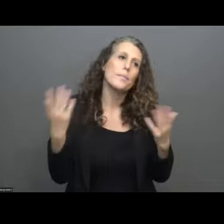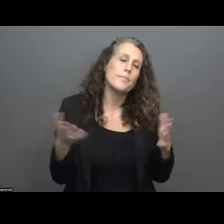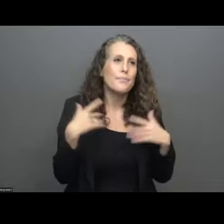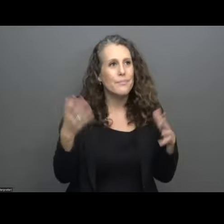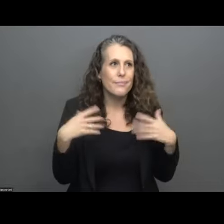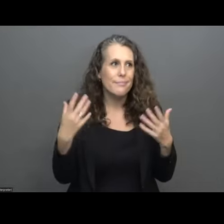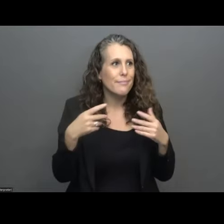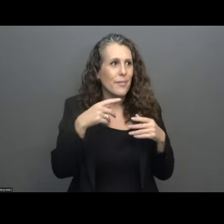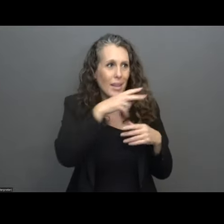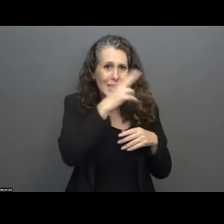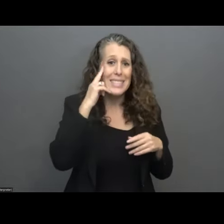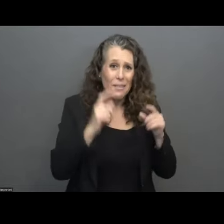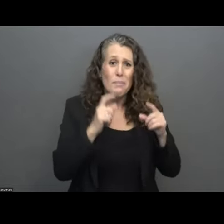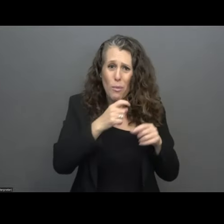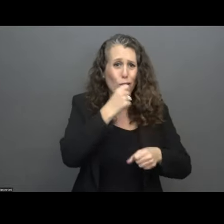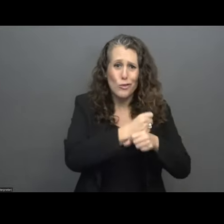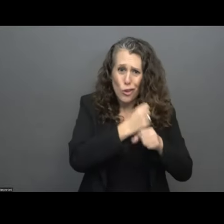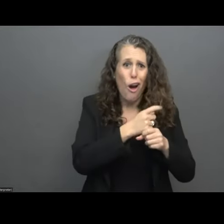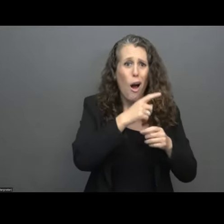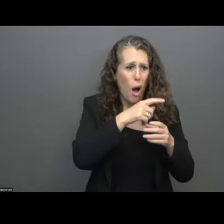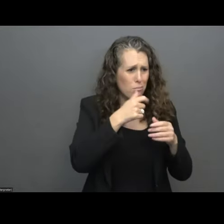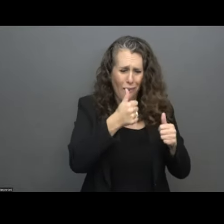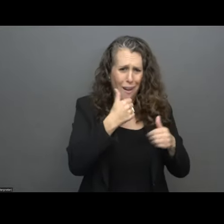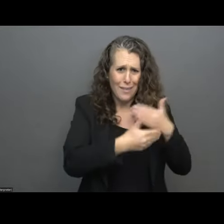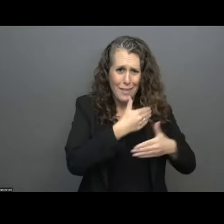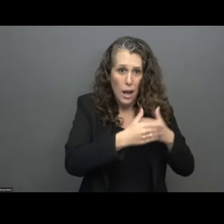10:27:23 The only time they will watch this interpret interpretation service is when there